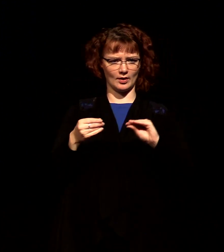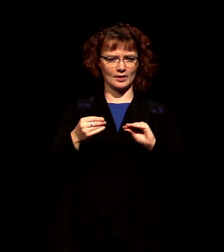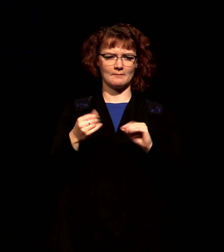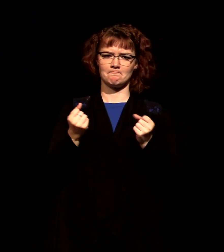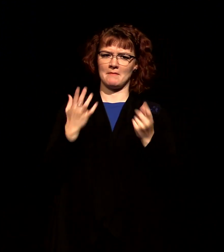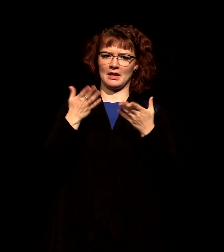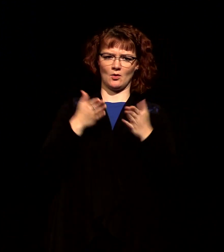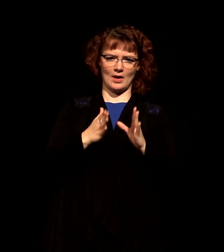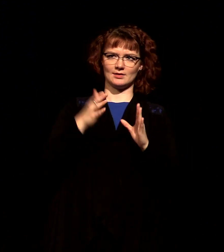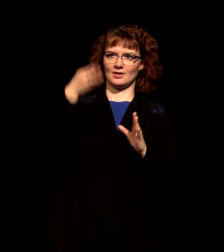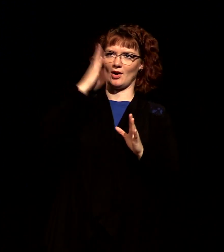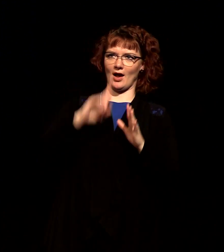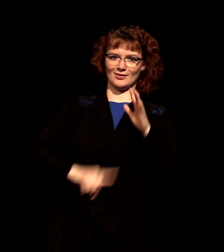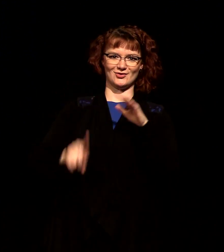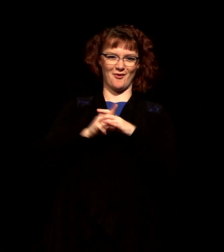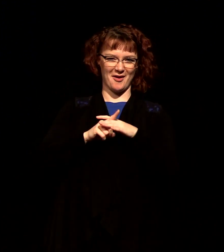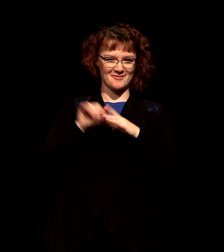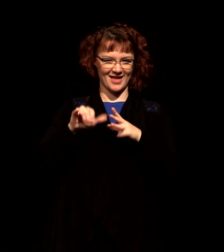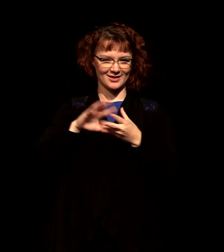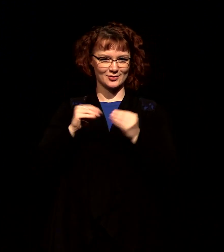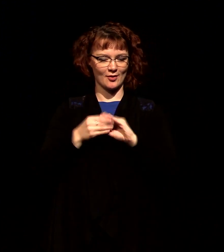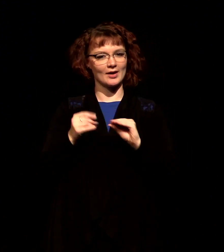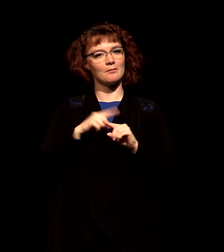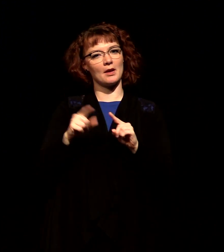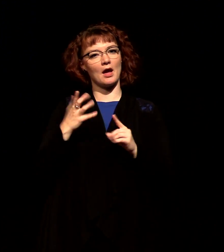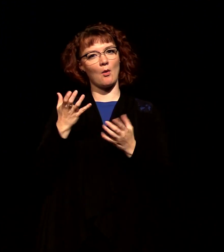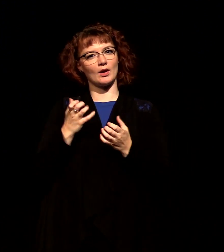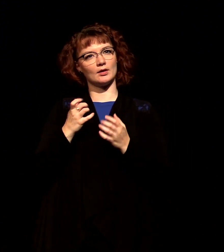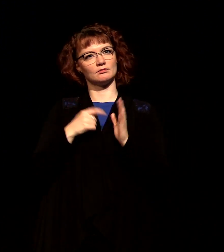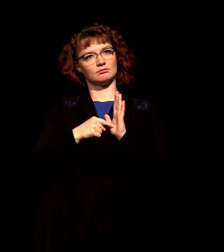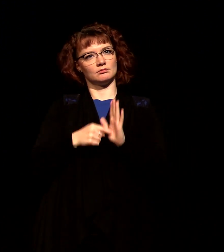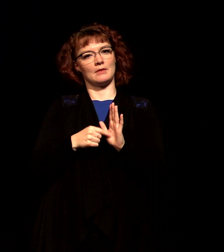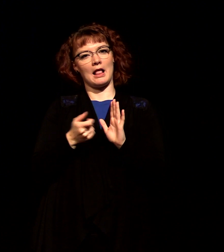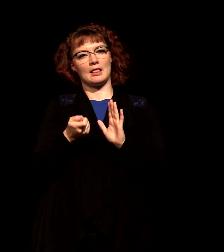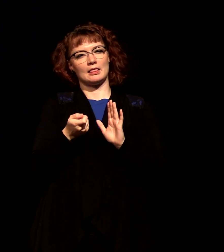we decided to complete our family, with an international